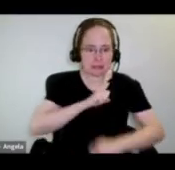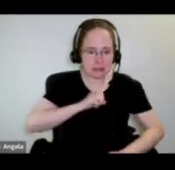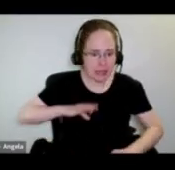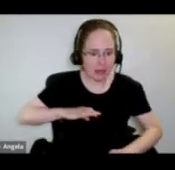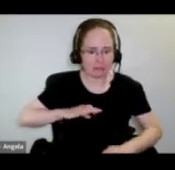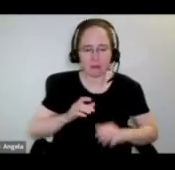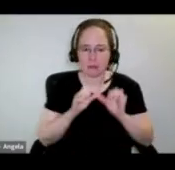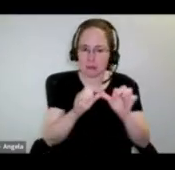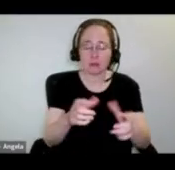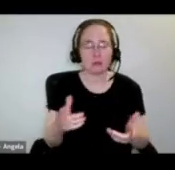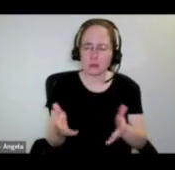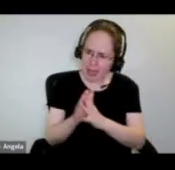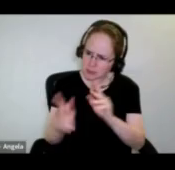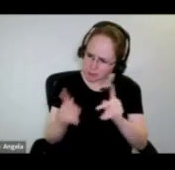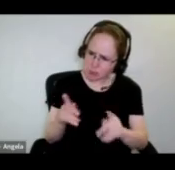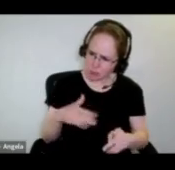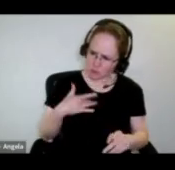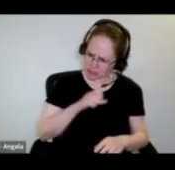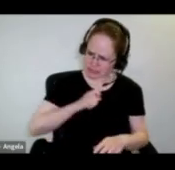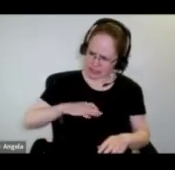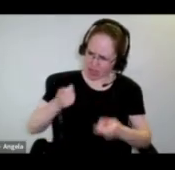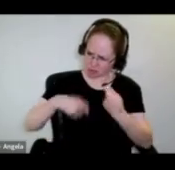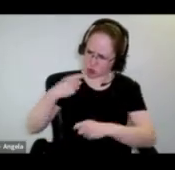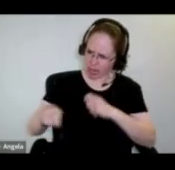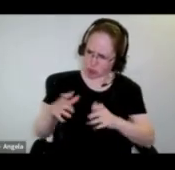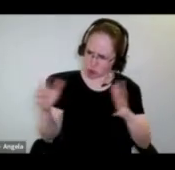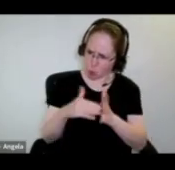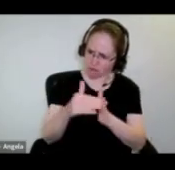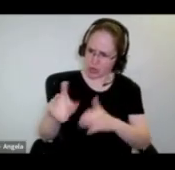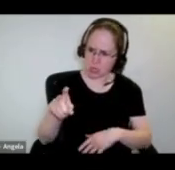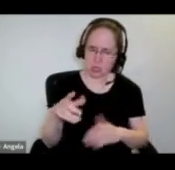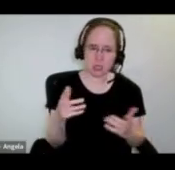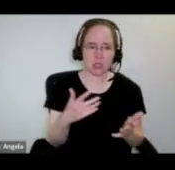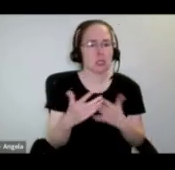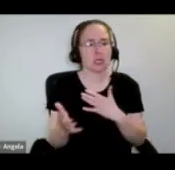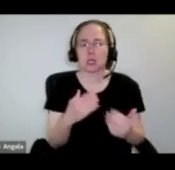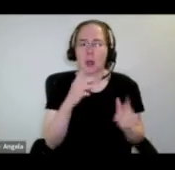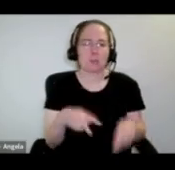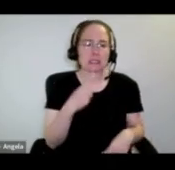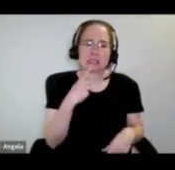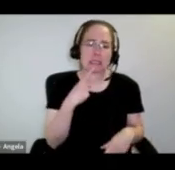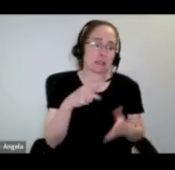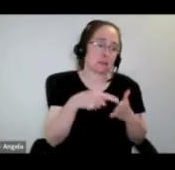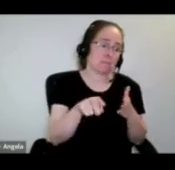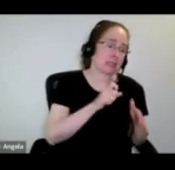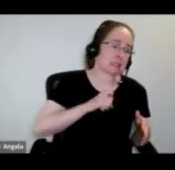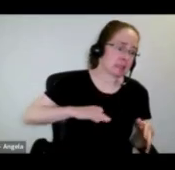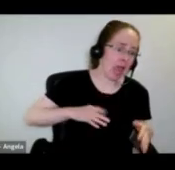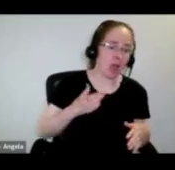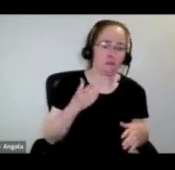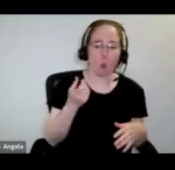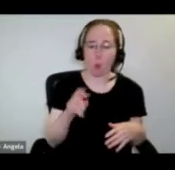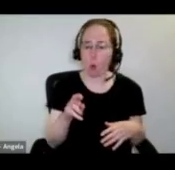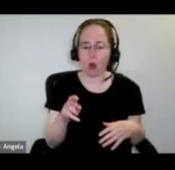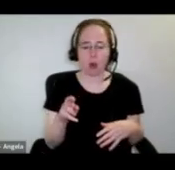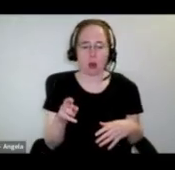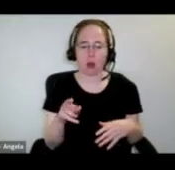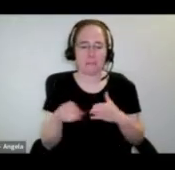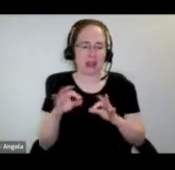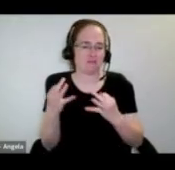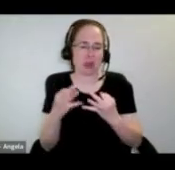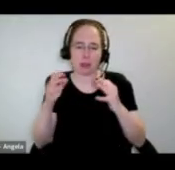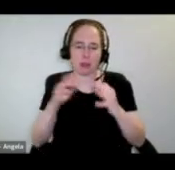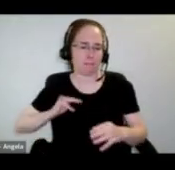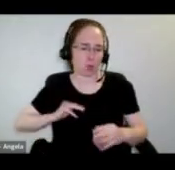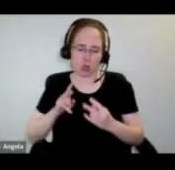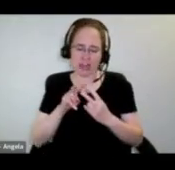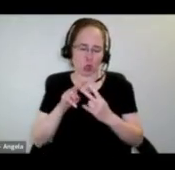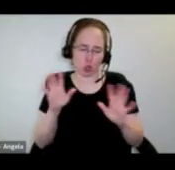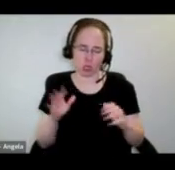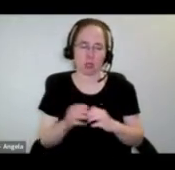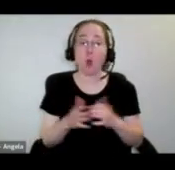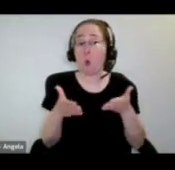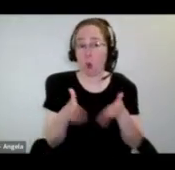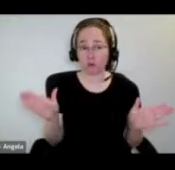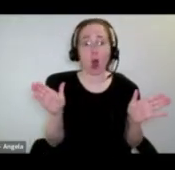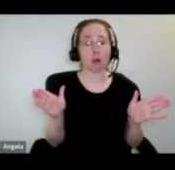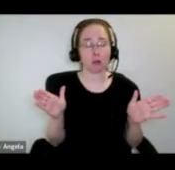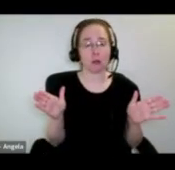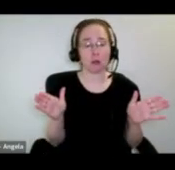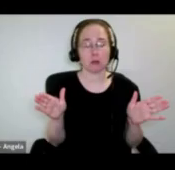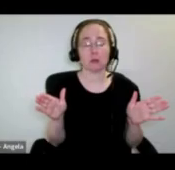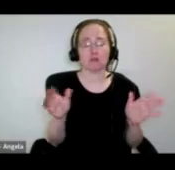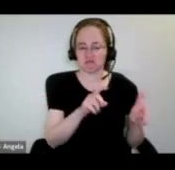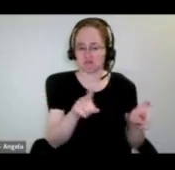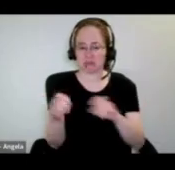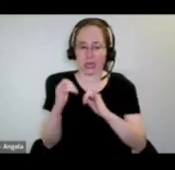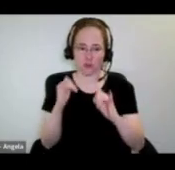Lindsay: challenges, finding staff, keeping staff. So, we ask people about if they feel like their staff change too often, and this is asked whether someone says their main helper is a paid staff person, or if it's a paid family person.